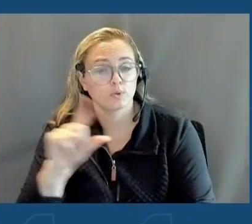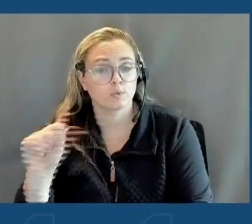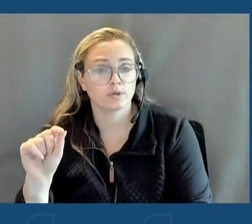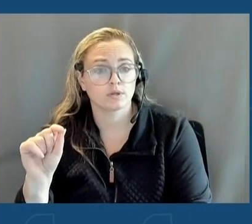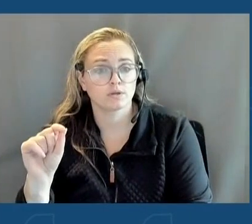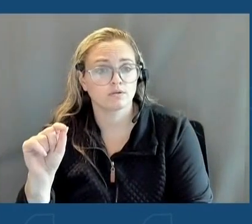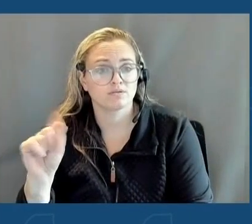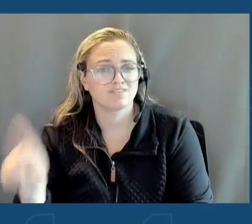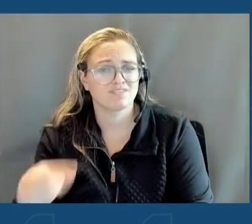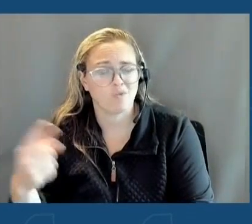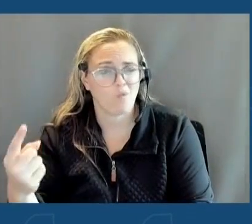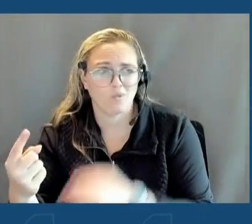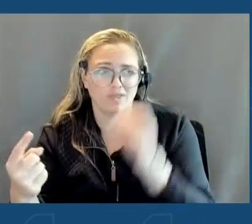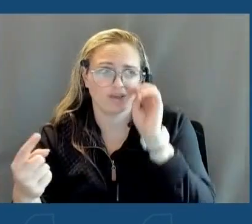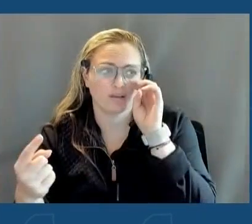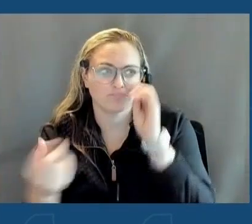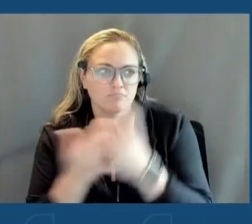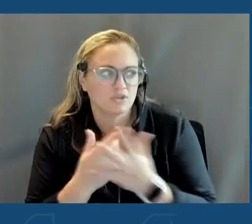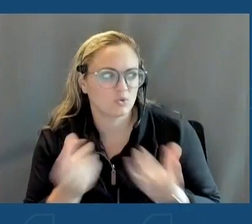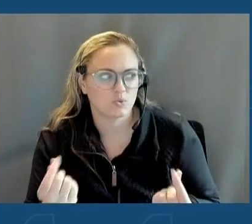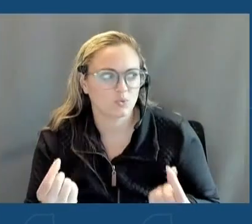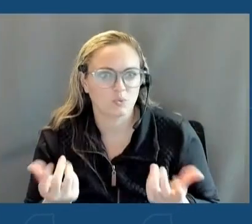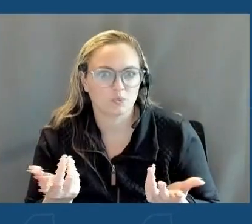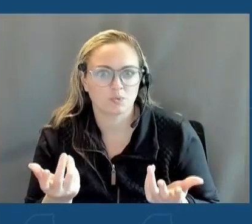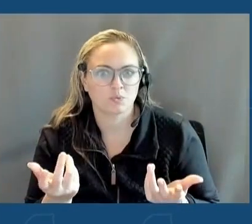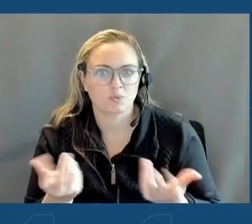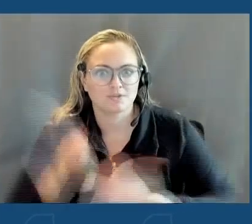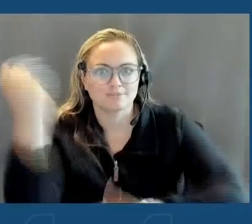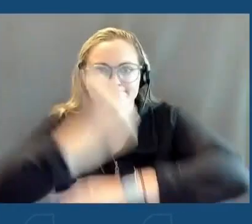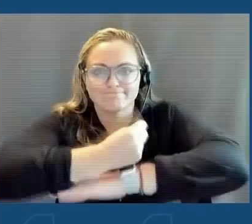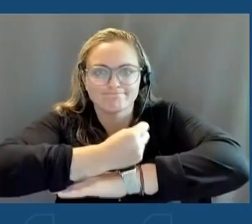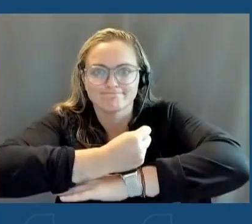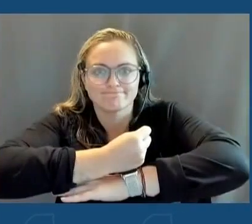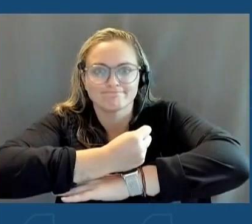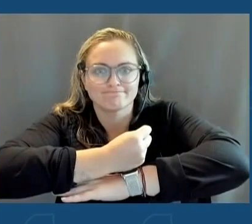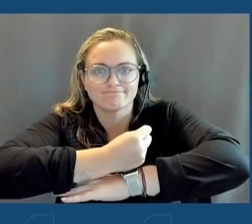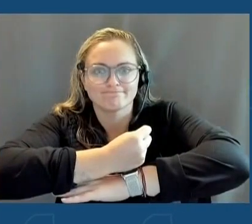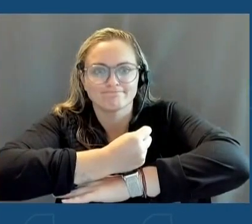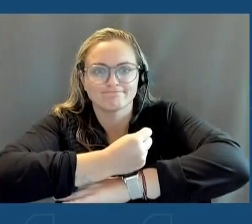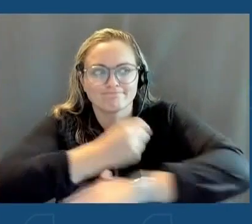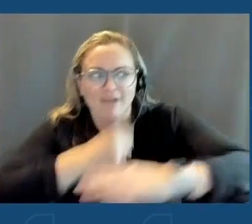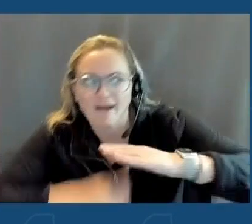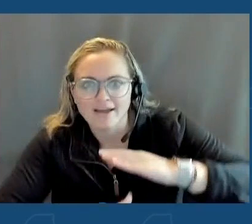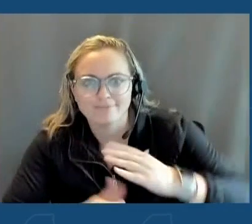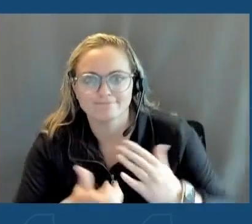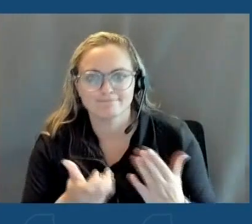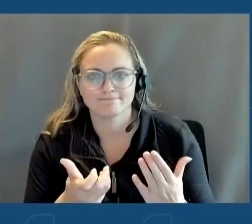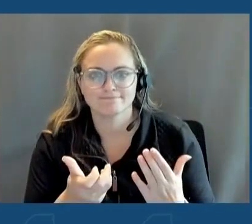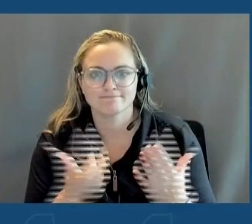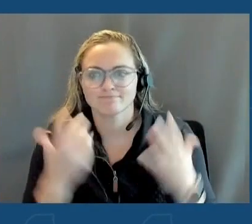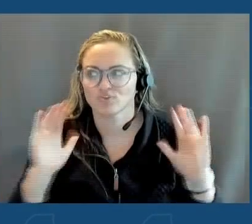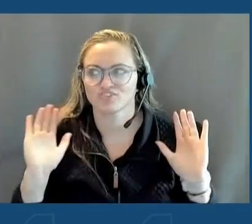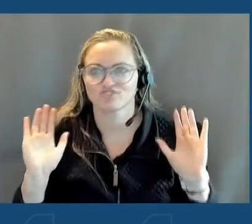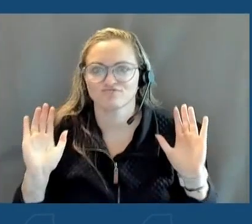LEADERSHIP IN THE SPACE. AND WITHOUT TRYING TO TRIGGER BAD FLASHBACKS, IF YOU THINK